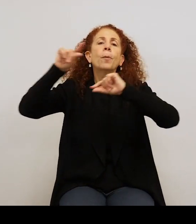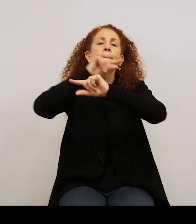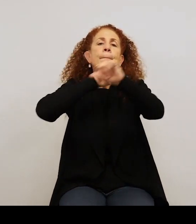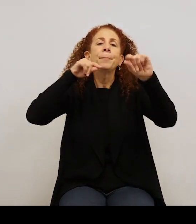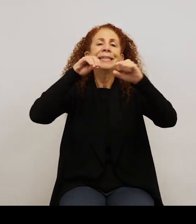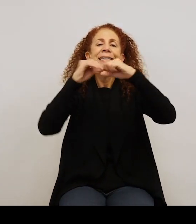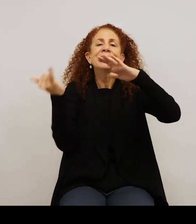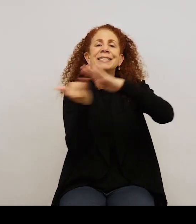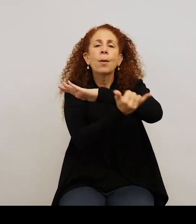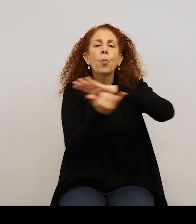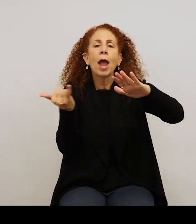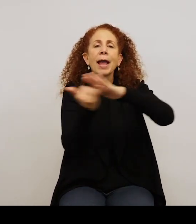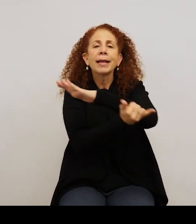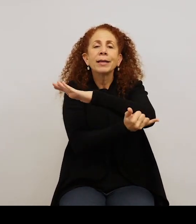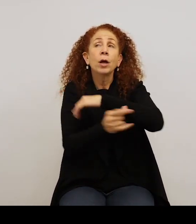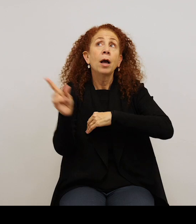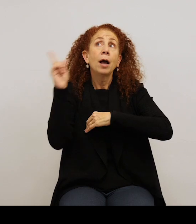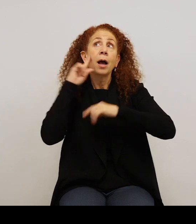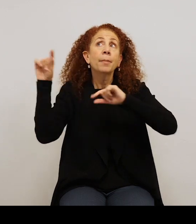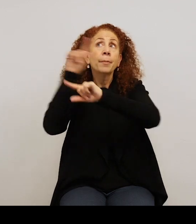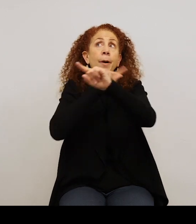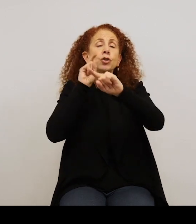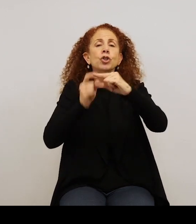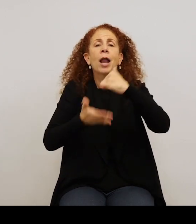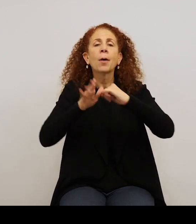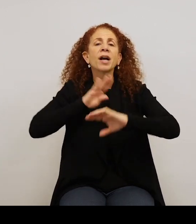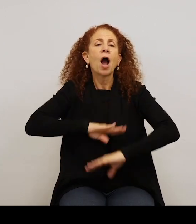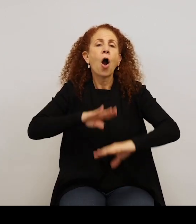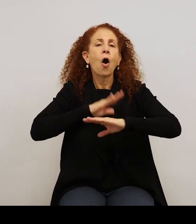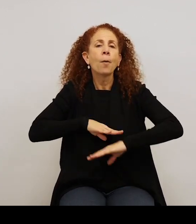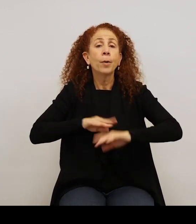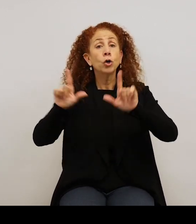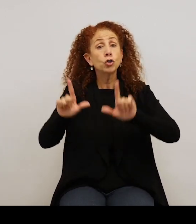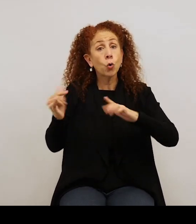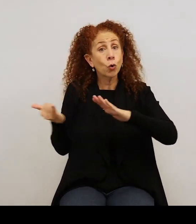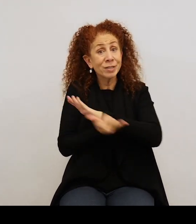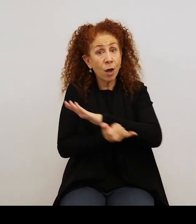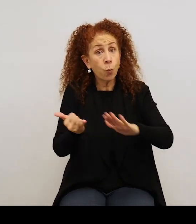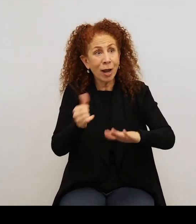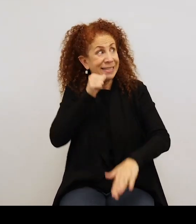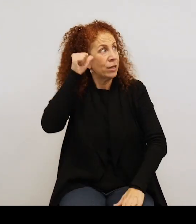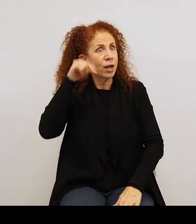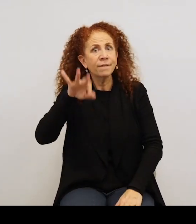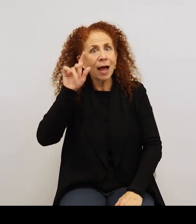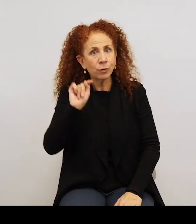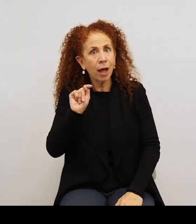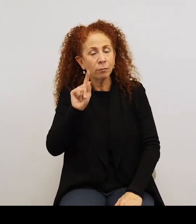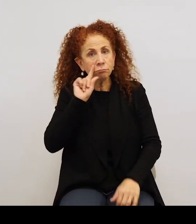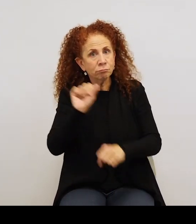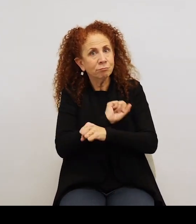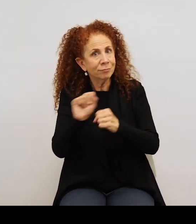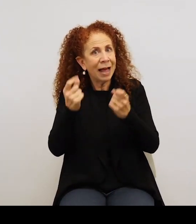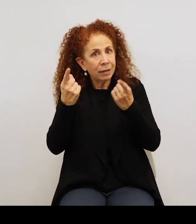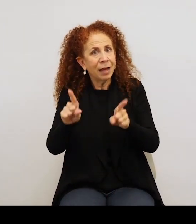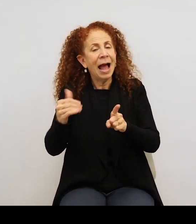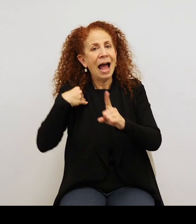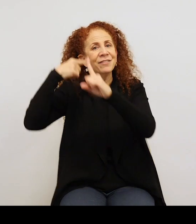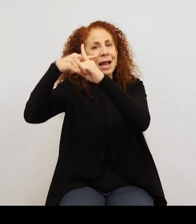that are supposed to calm people down, as seen in a Tokyo subway, and as I just discovered yesterday also in the Amsterdam airport.